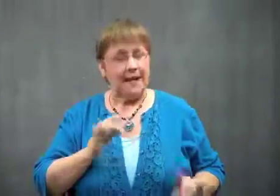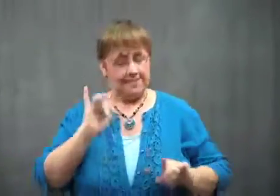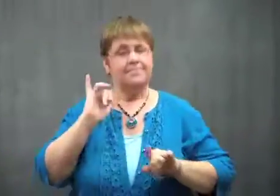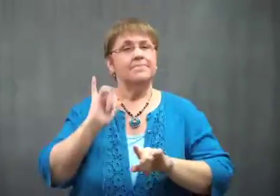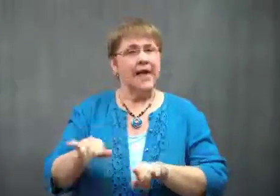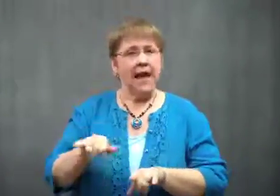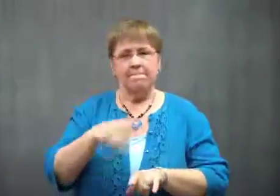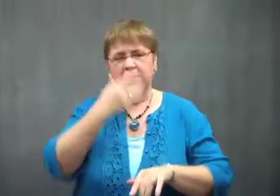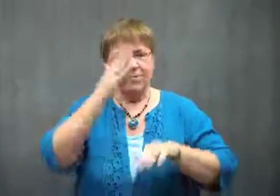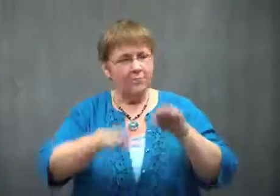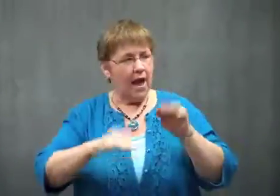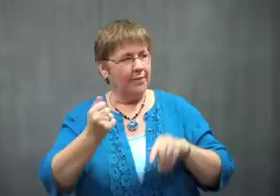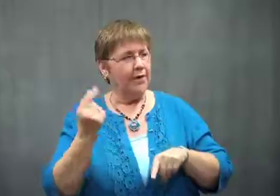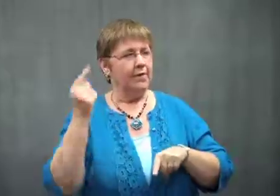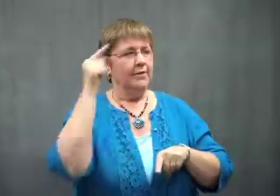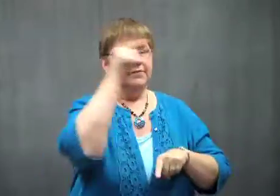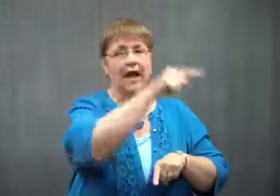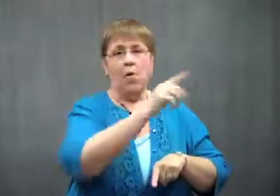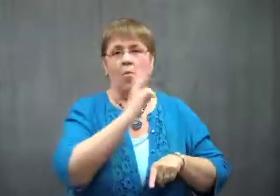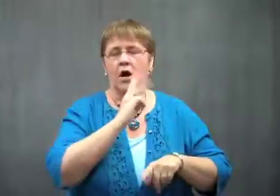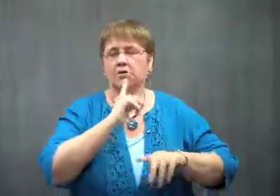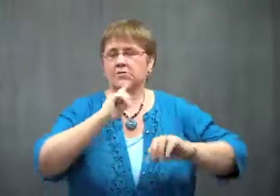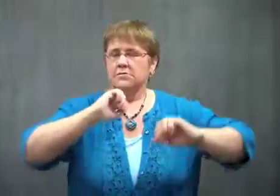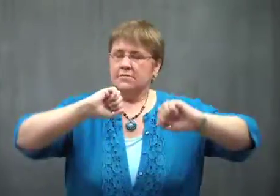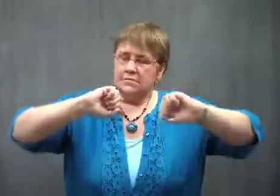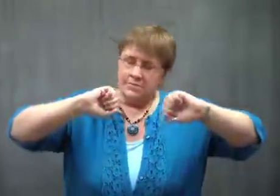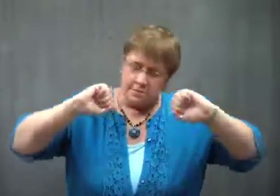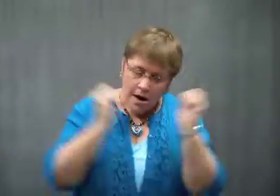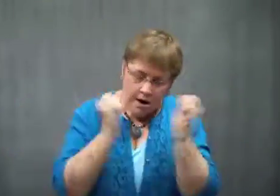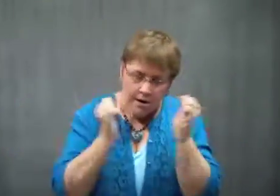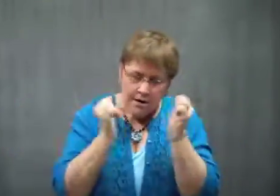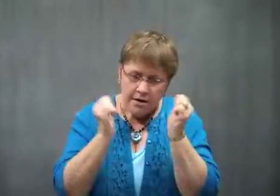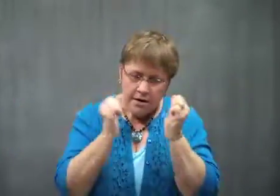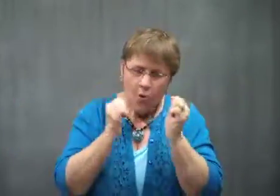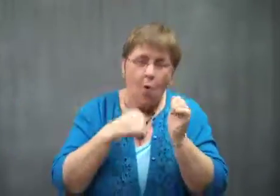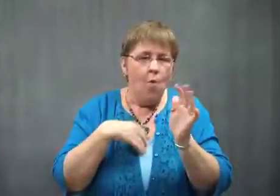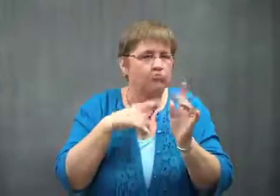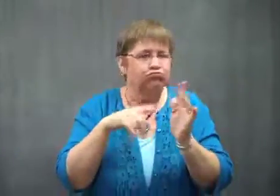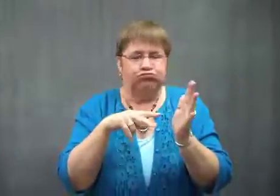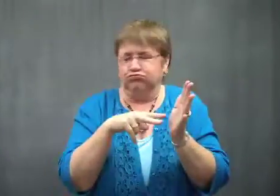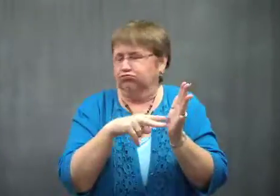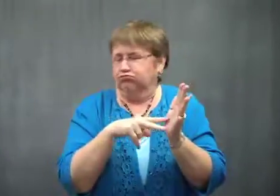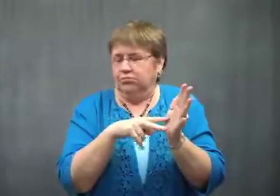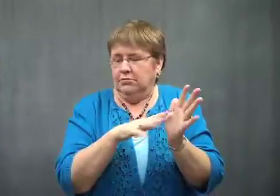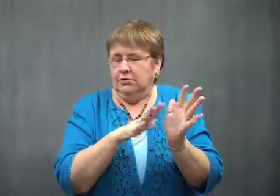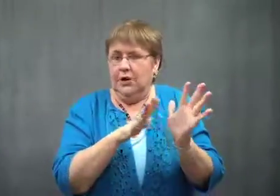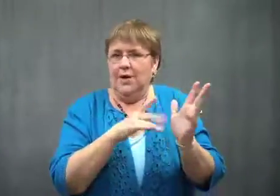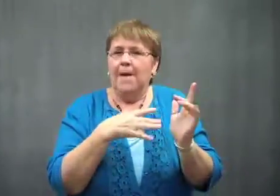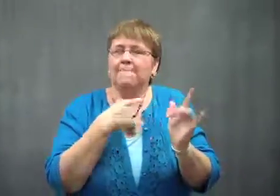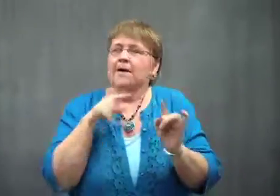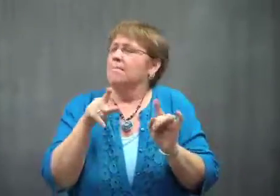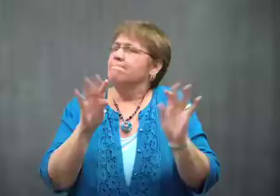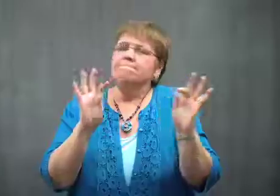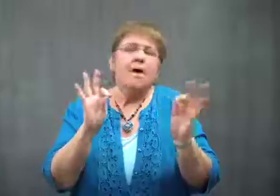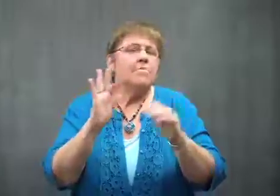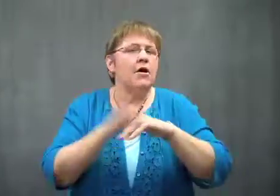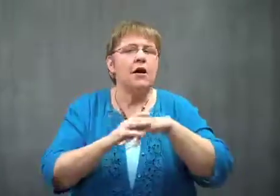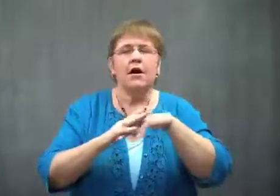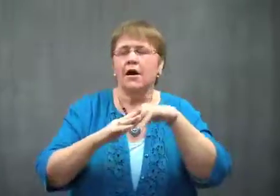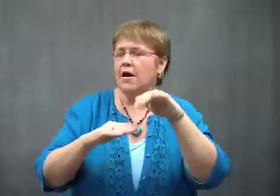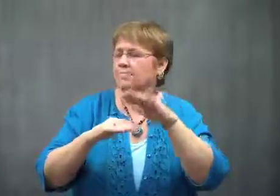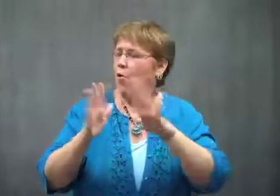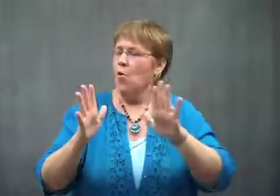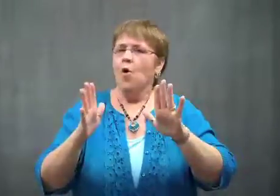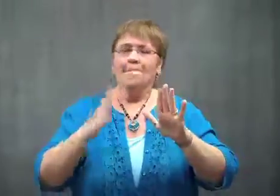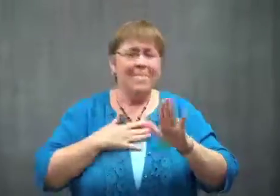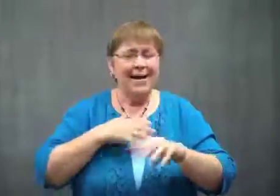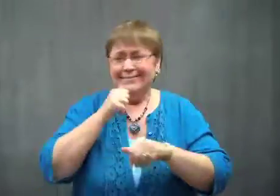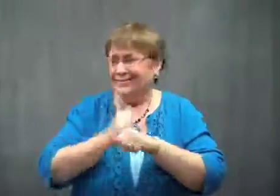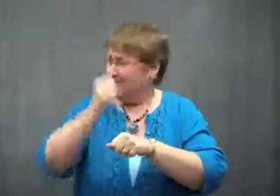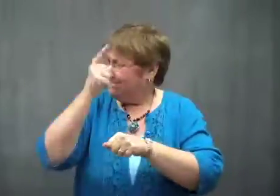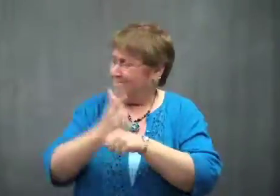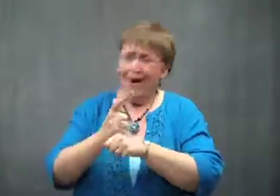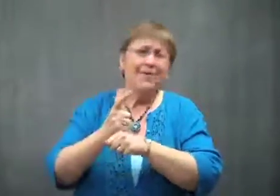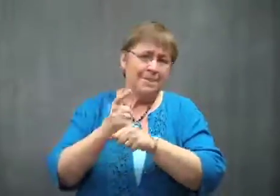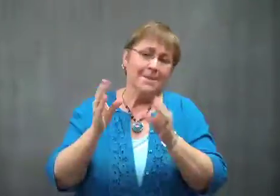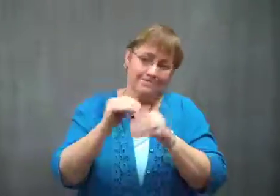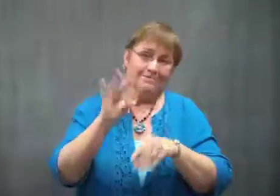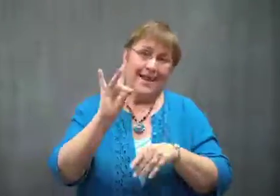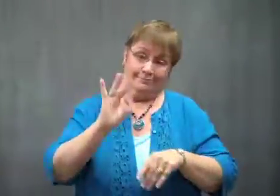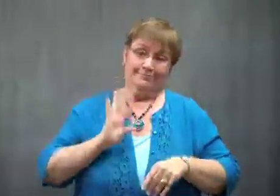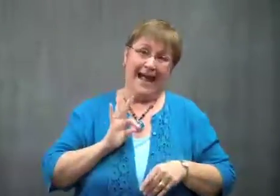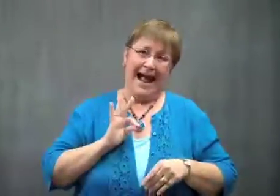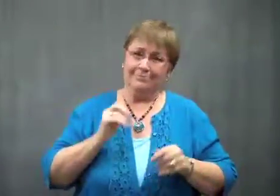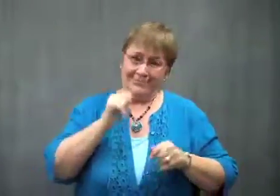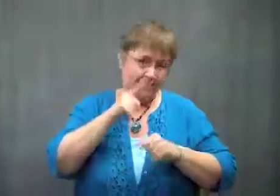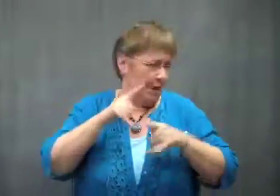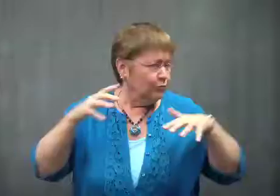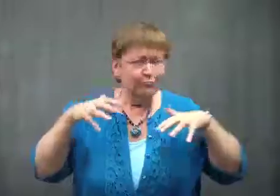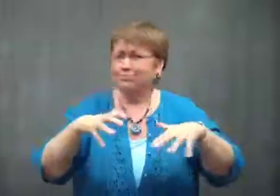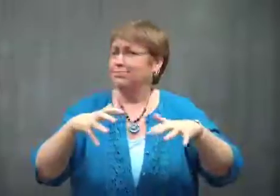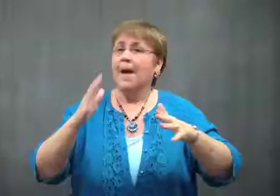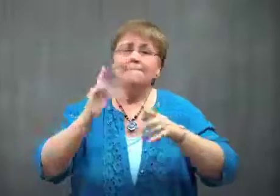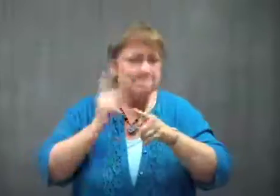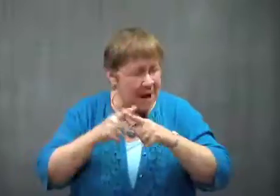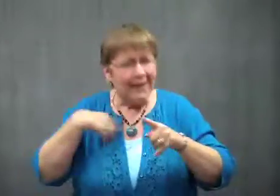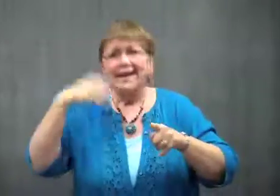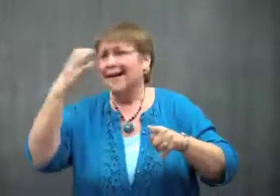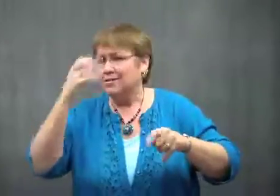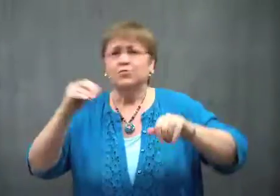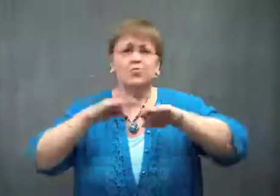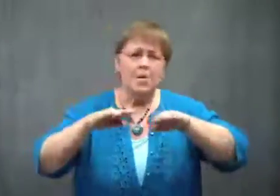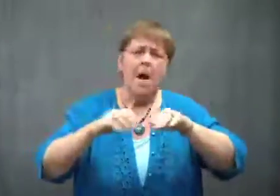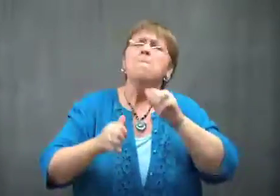Other places to swim had water that was way too cold. This place was so comfortable.